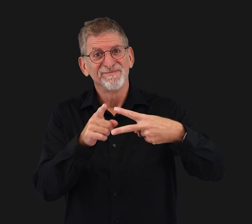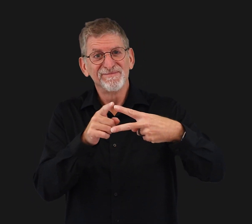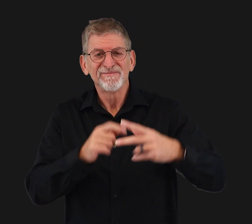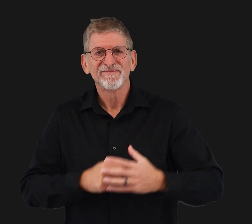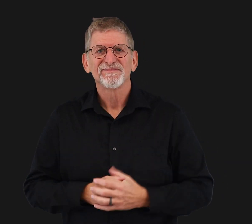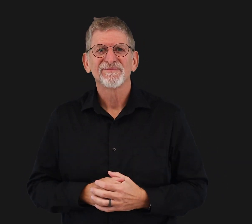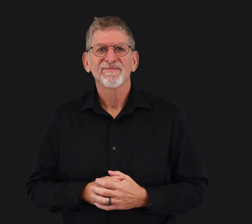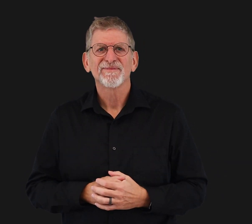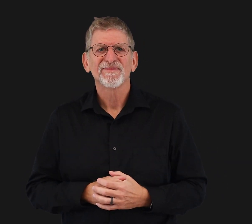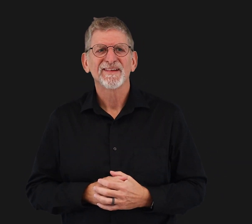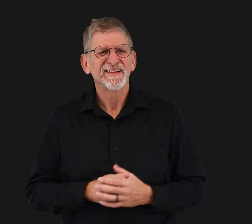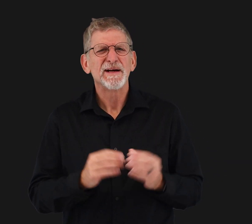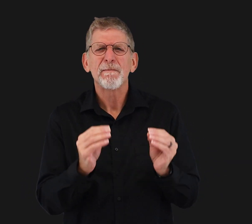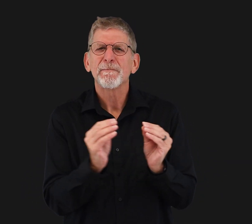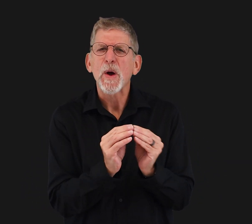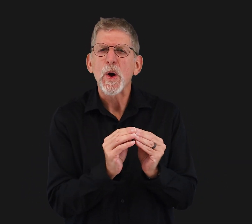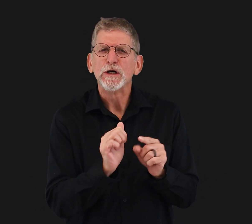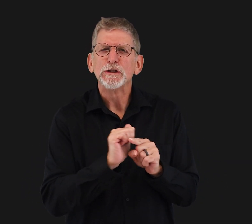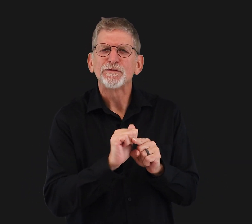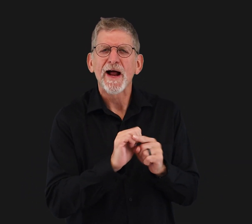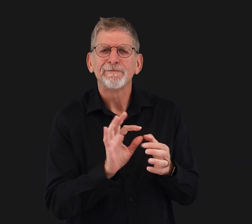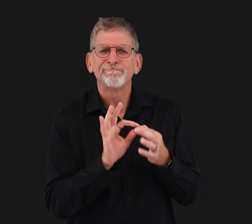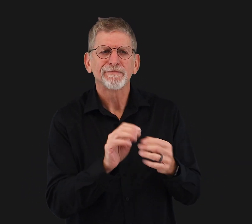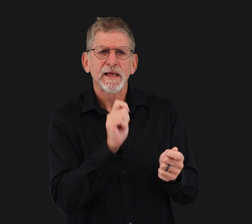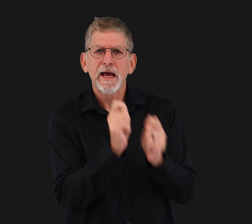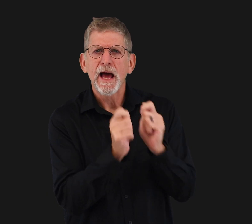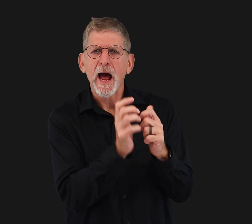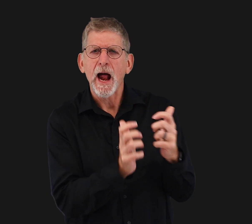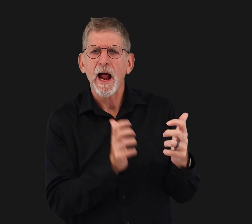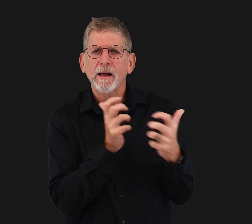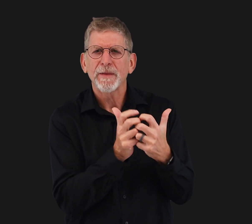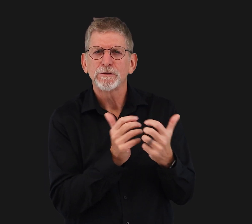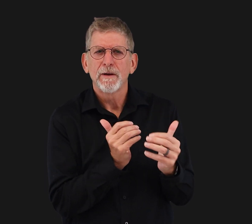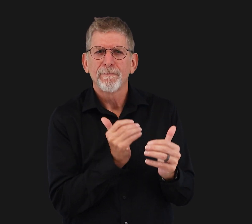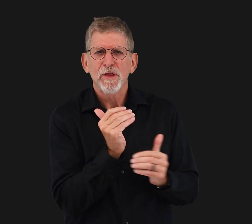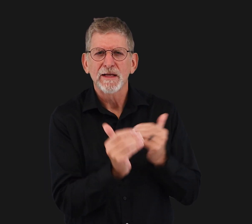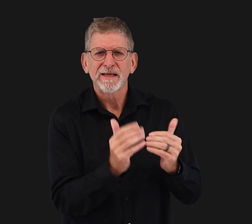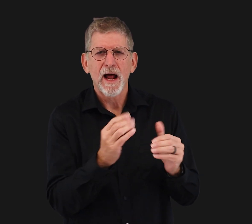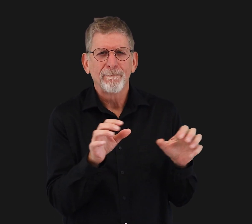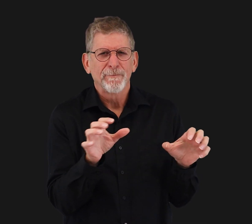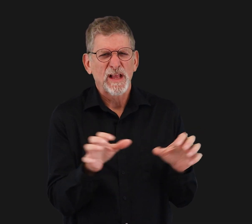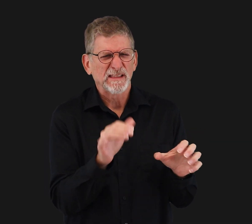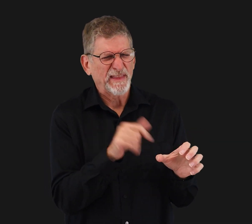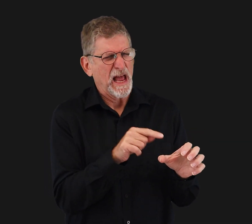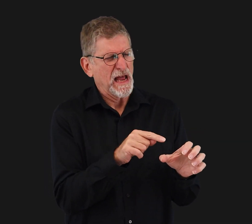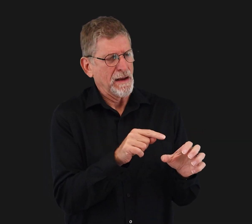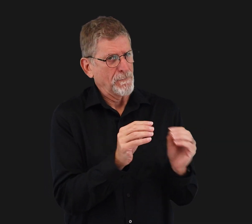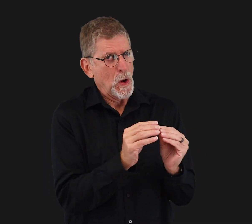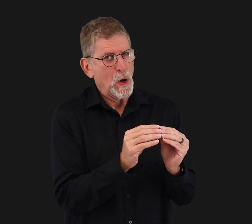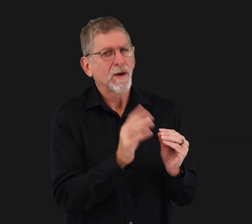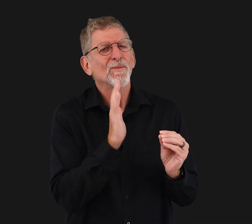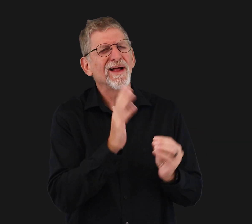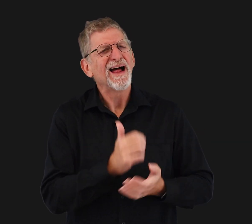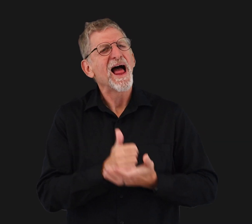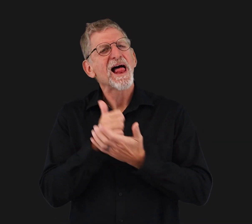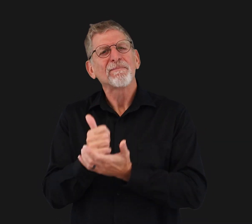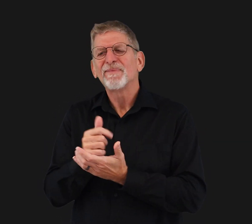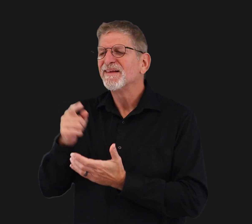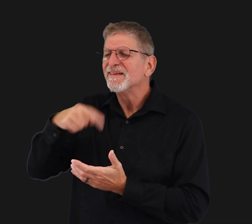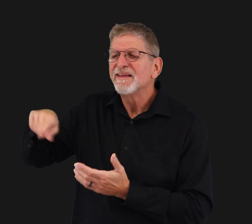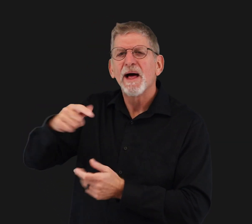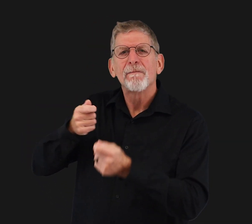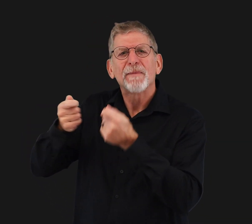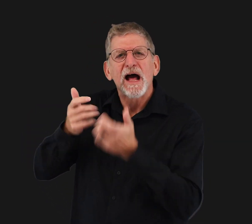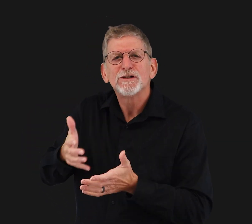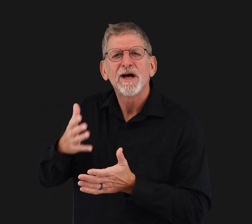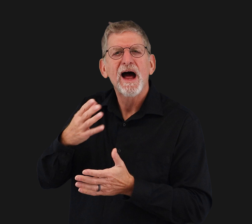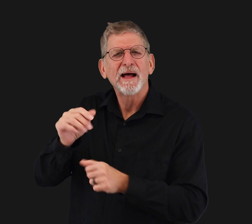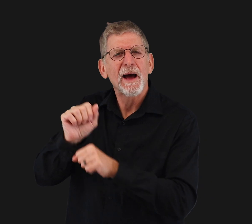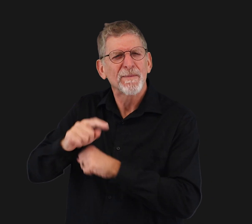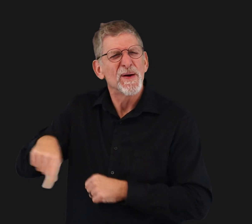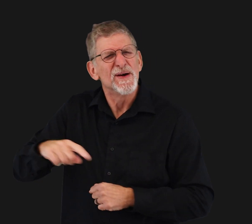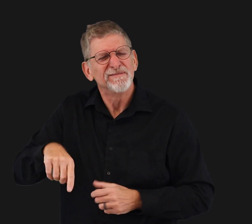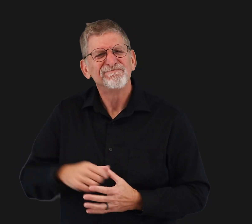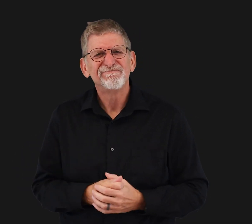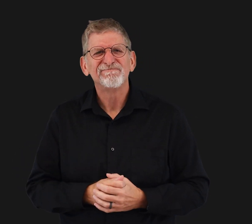• Additional training on accommodation processes and practices would be helpful to managers and employees.